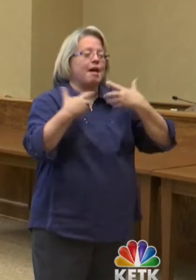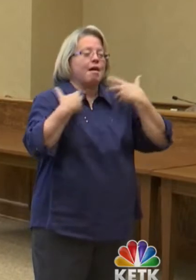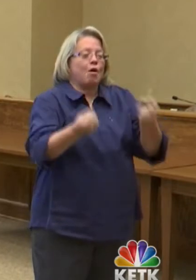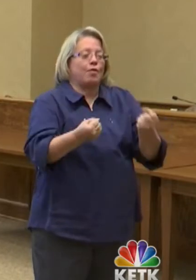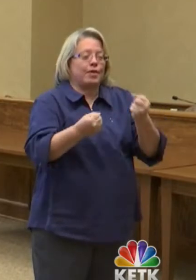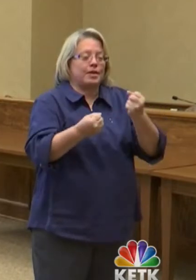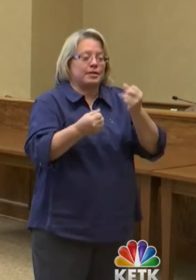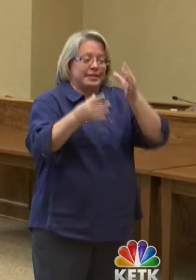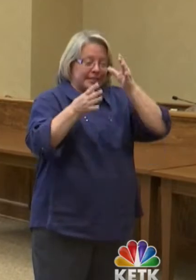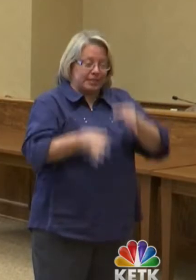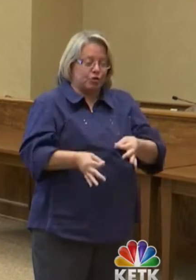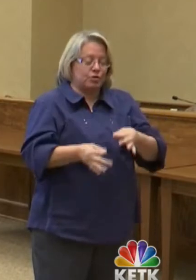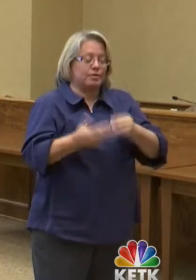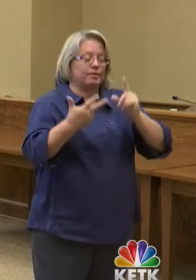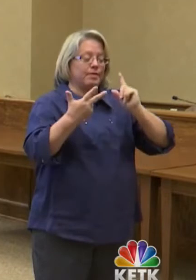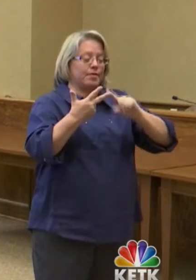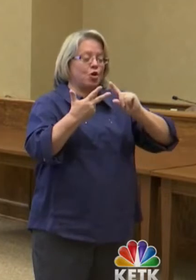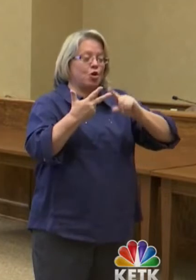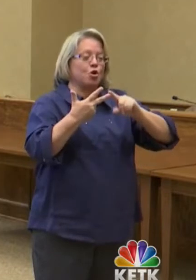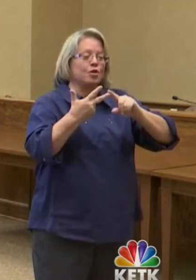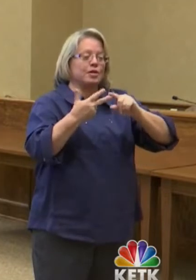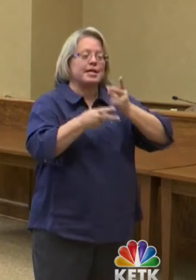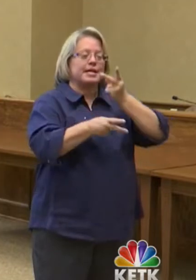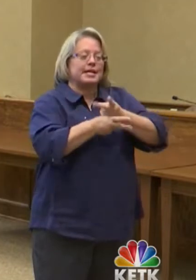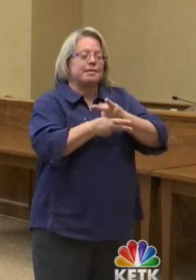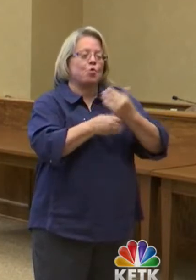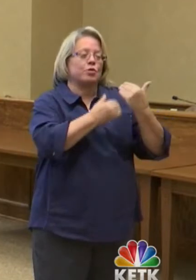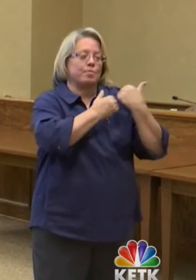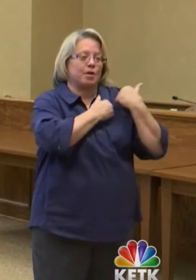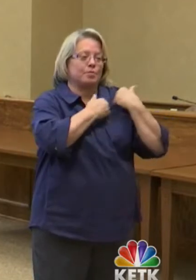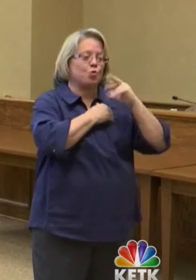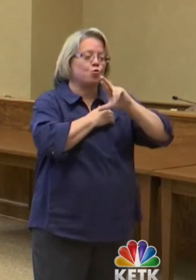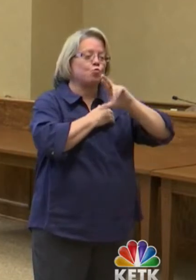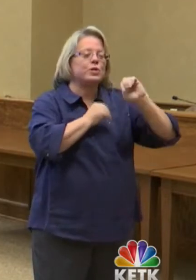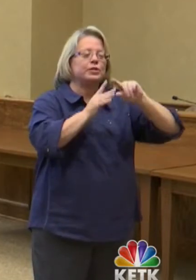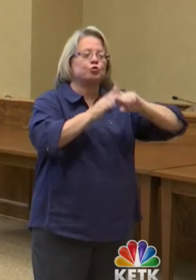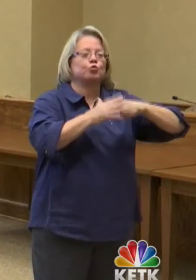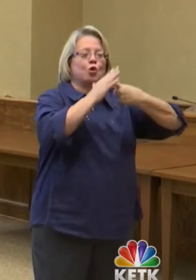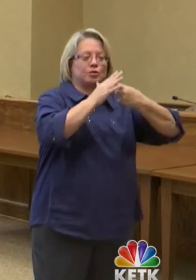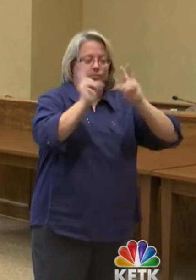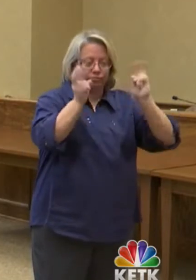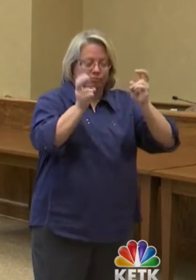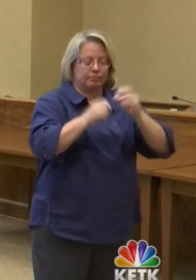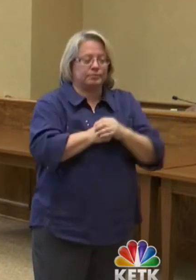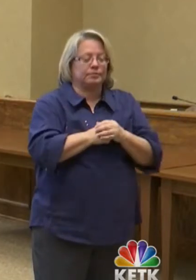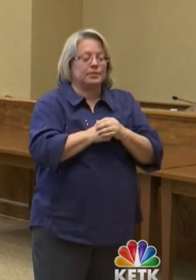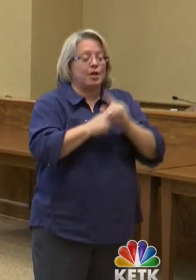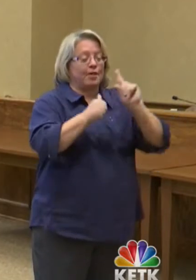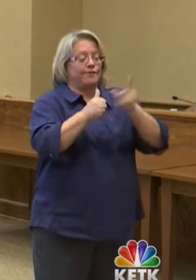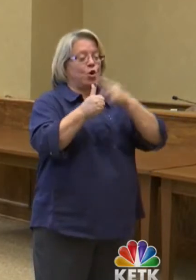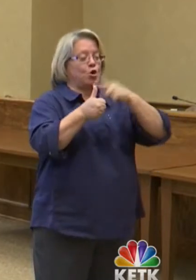THE WEEKS AND MONTHS AHEAD. FIRST CONCEPT OF DISCIPLINE AND DILIGENCE. SECOND THE CONCEPT OF HEALTHY CHOICES.